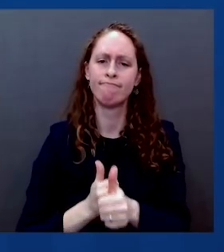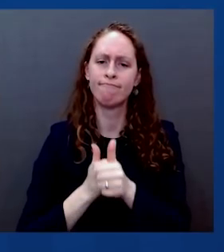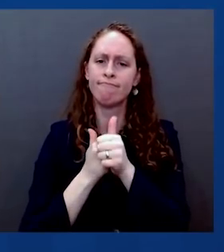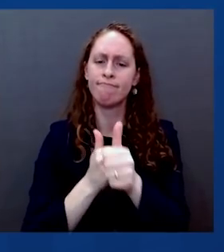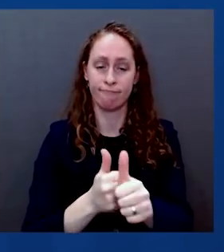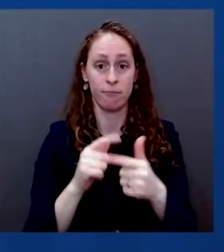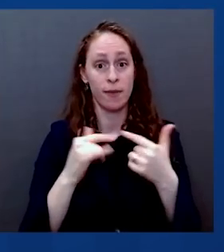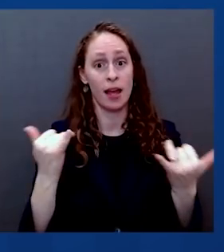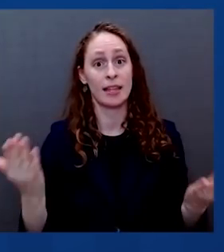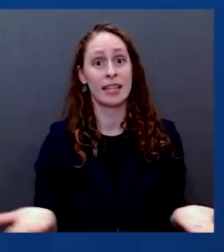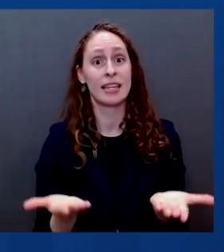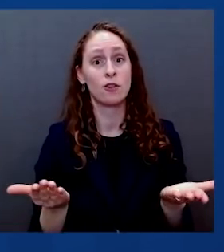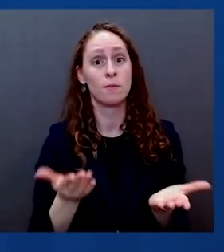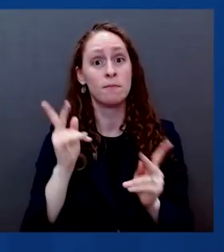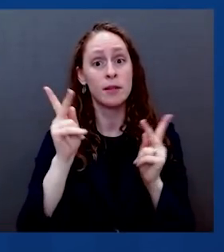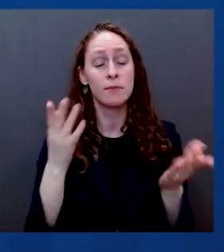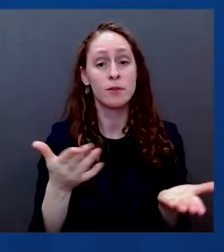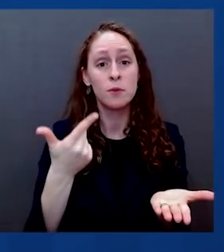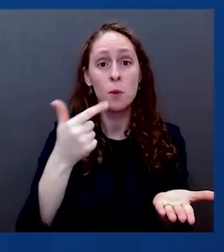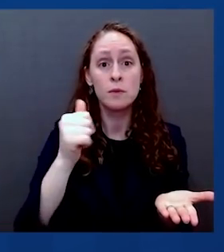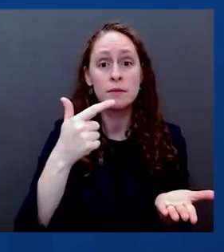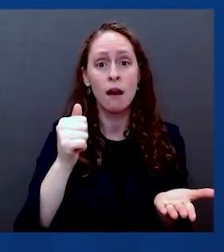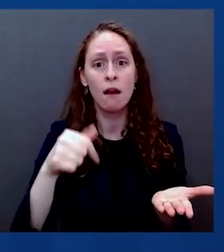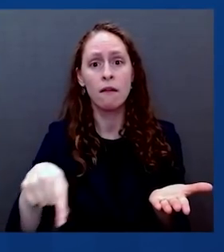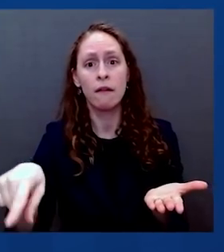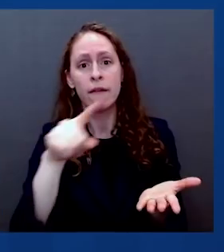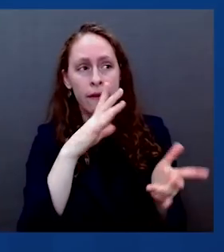What is that going to mean?